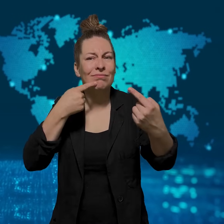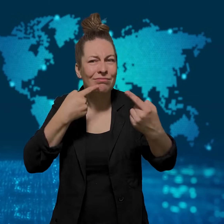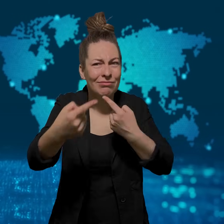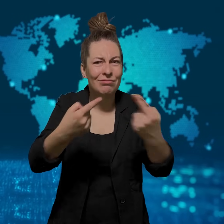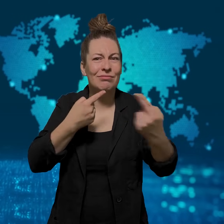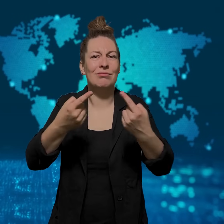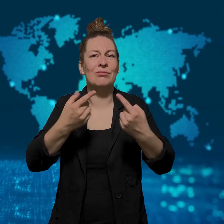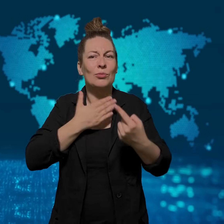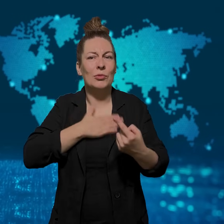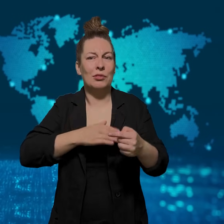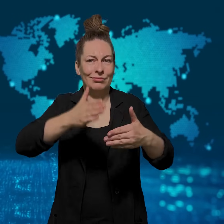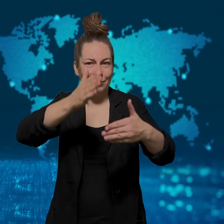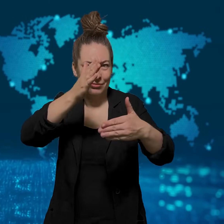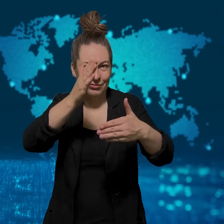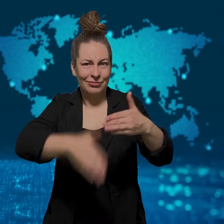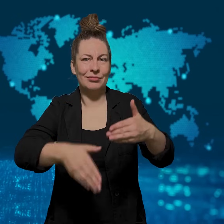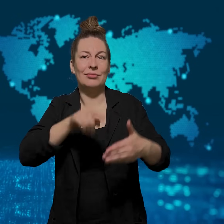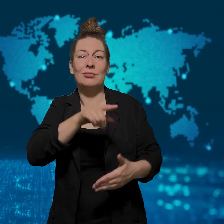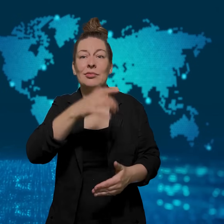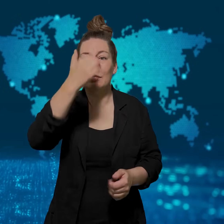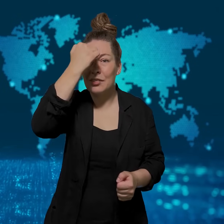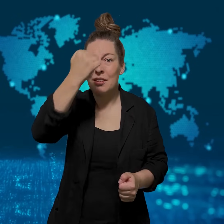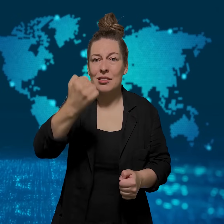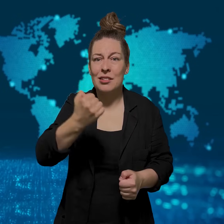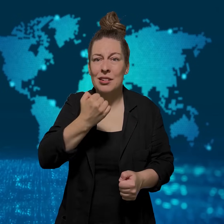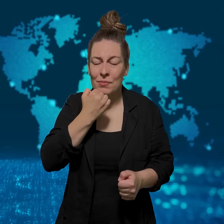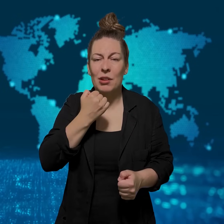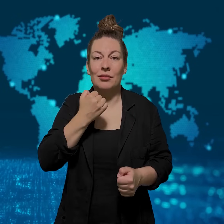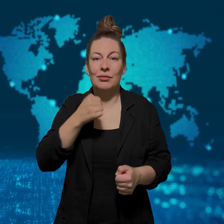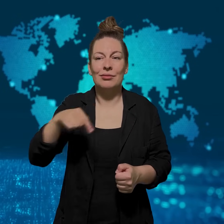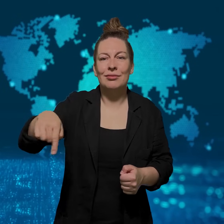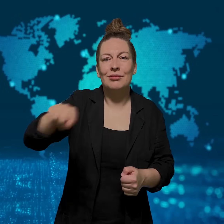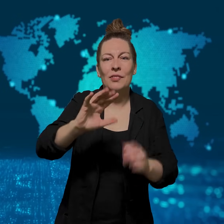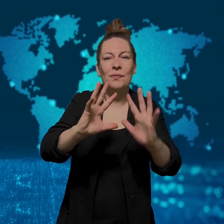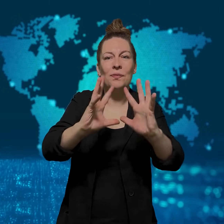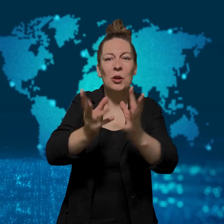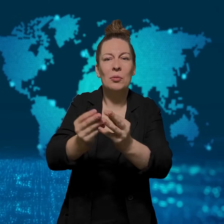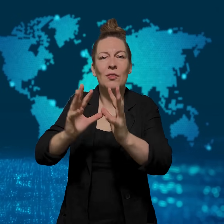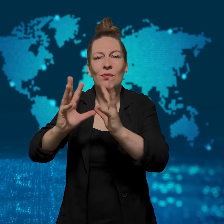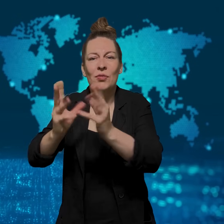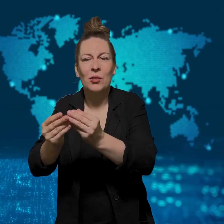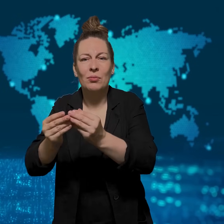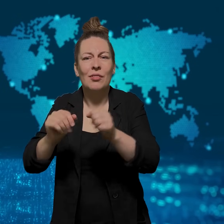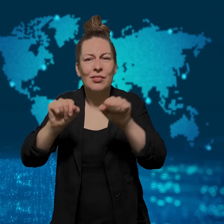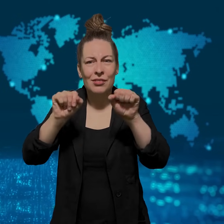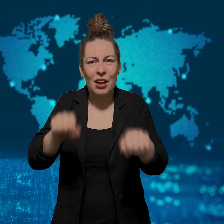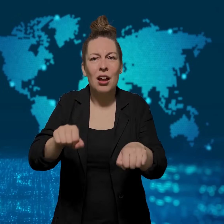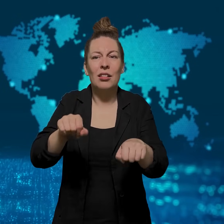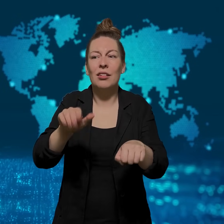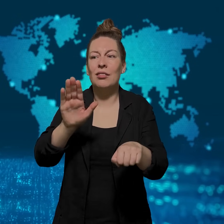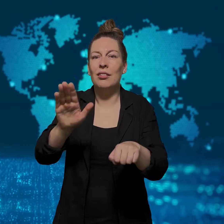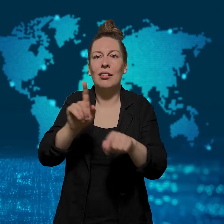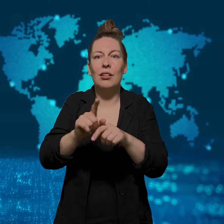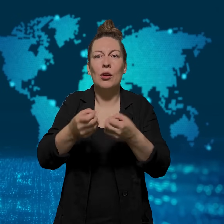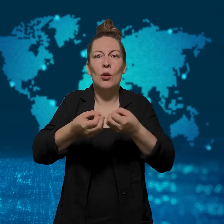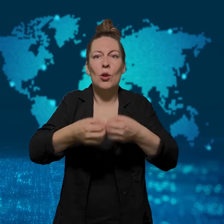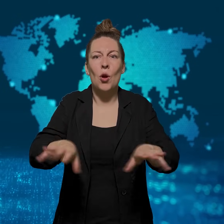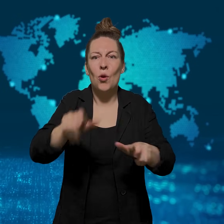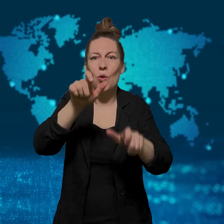reach a cease-fire deal with Hamas so that their relatives would